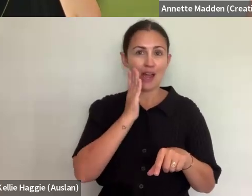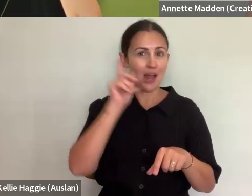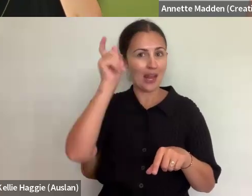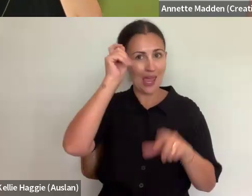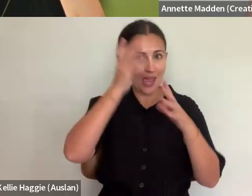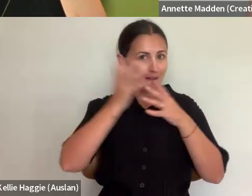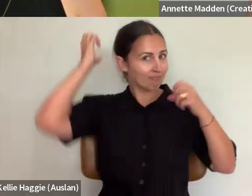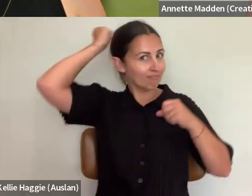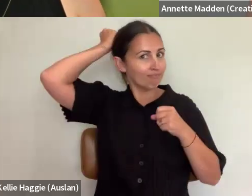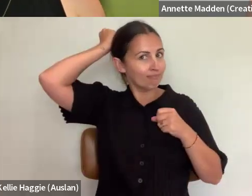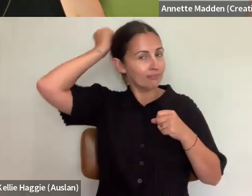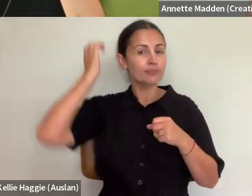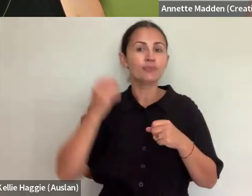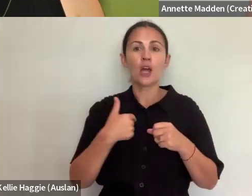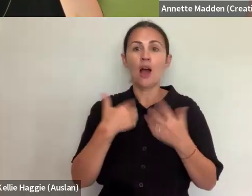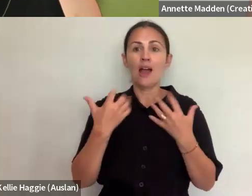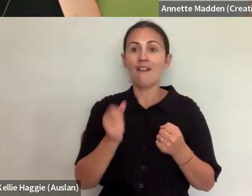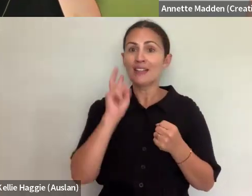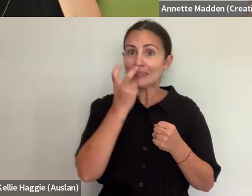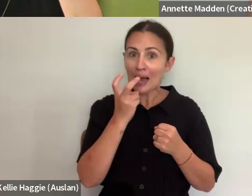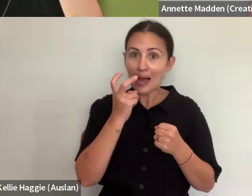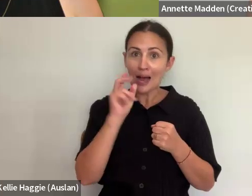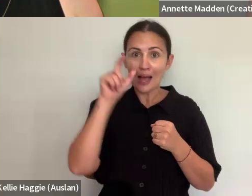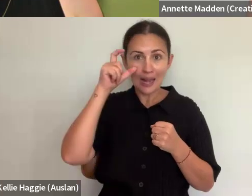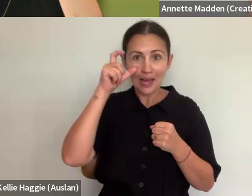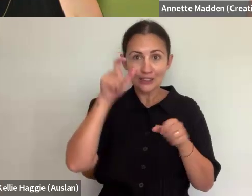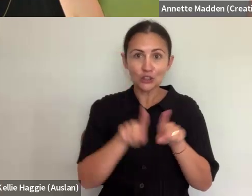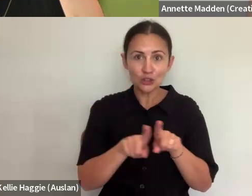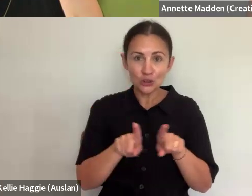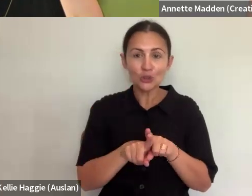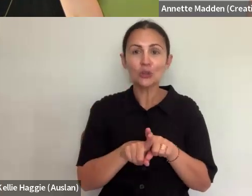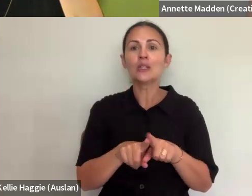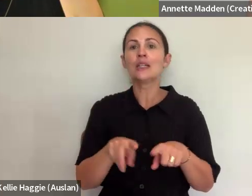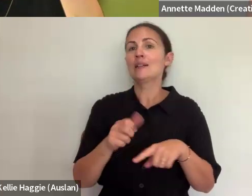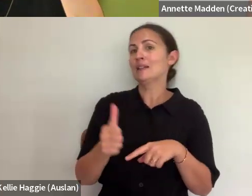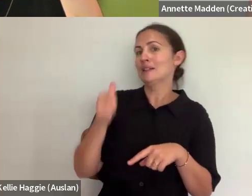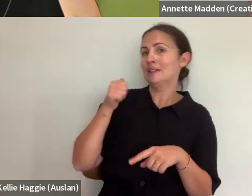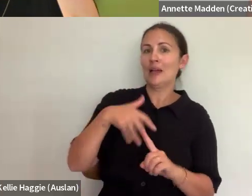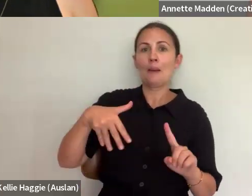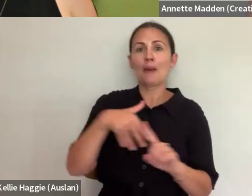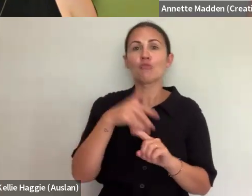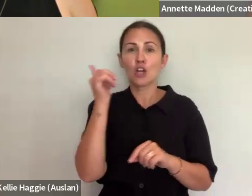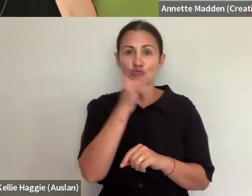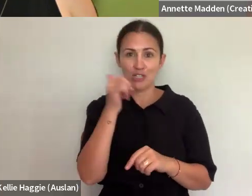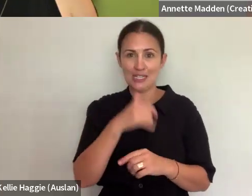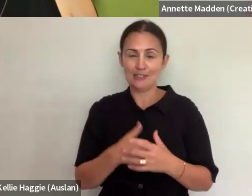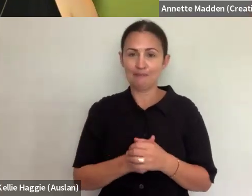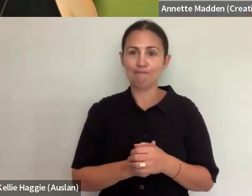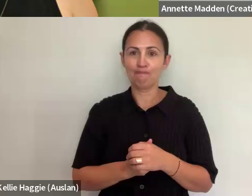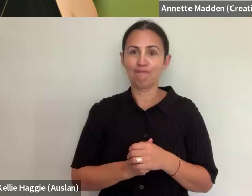I am a woman in my 40s and I have fair skin and dark brown hair, pulled into a bun. And I